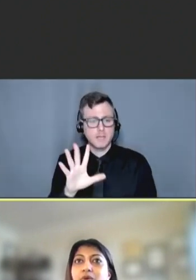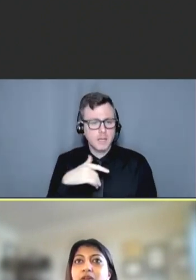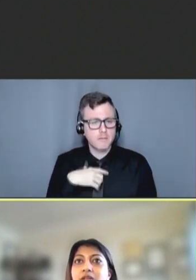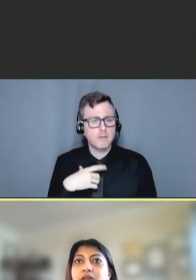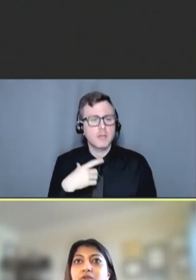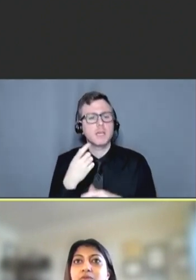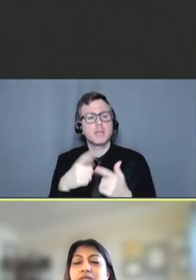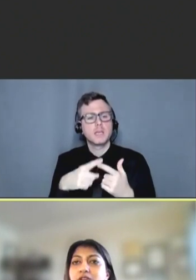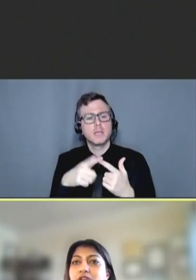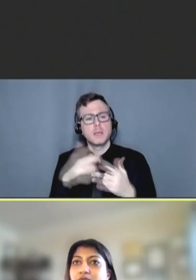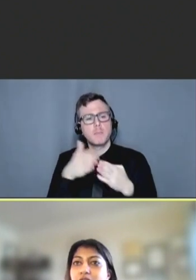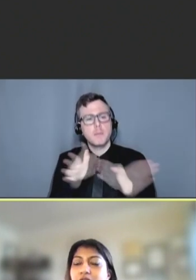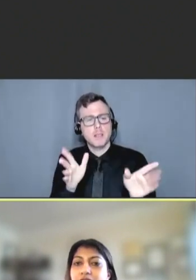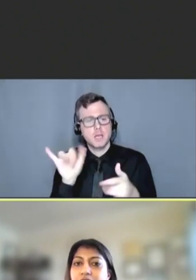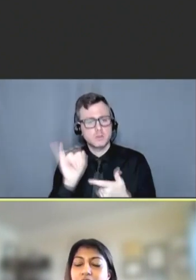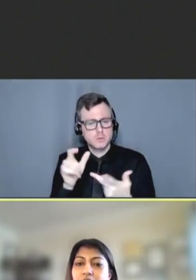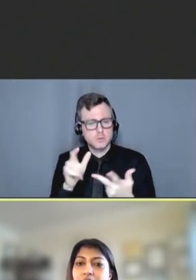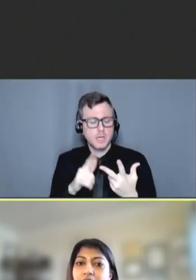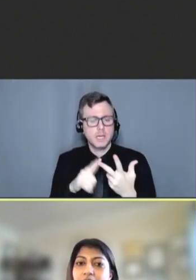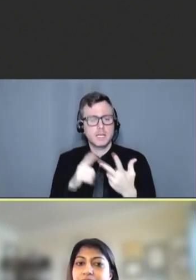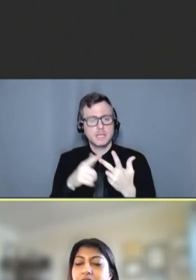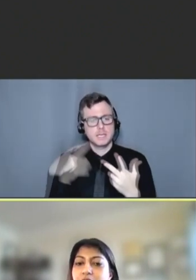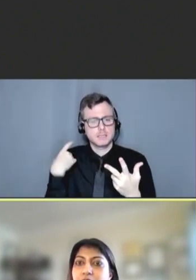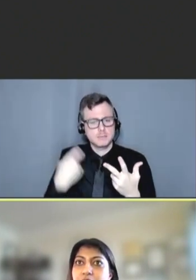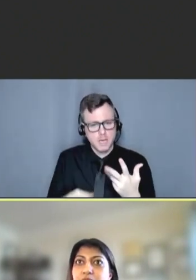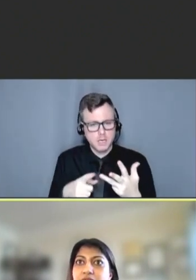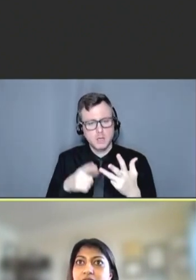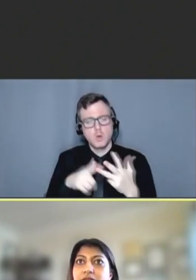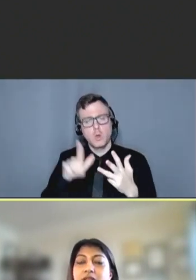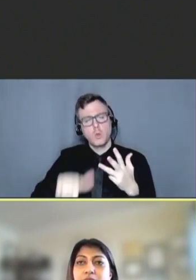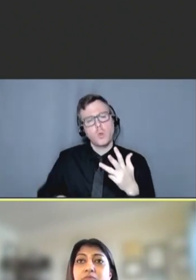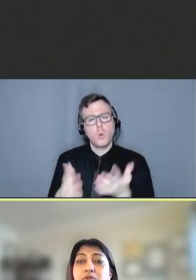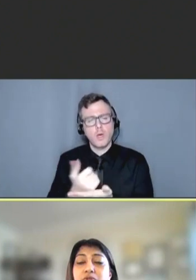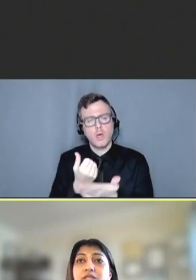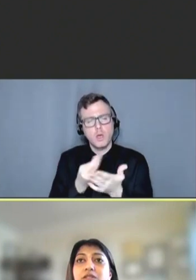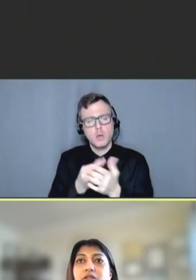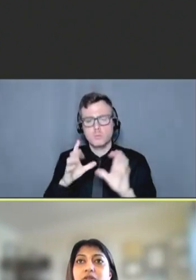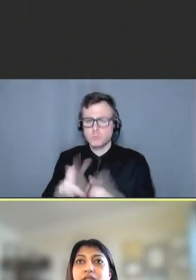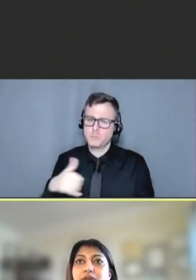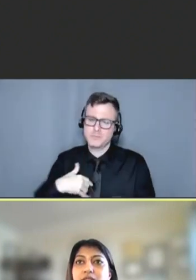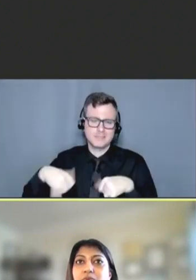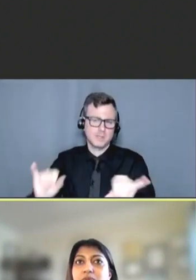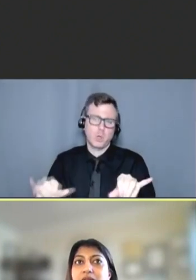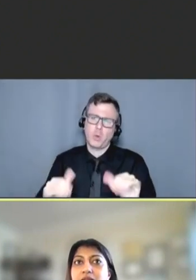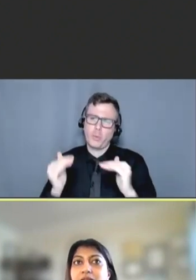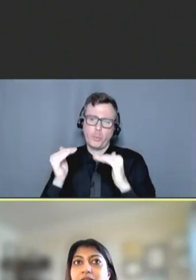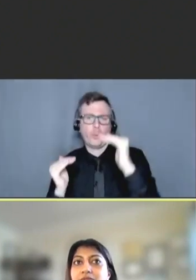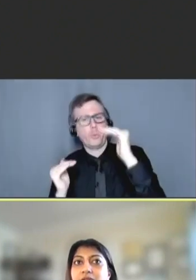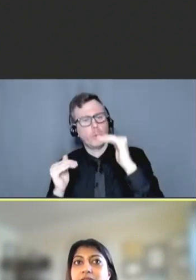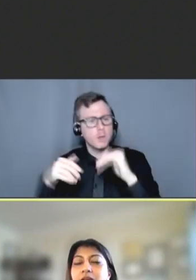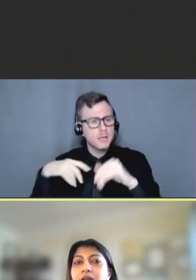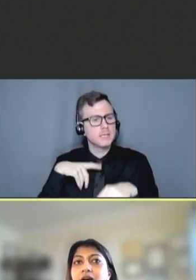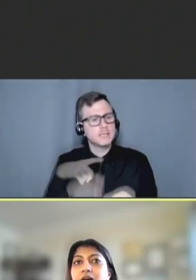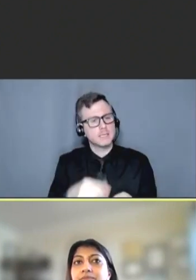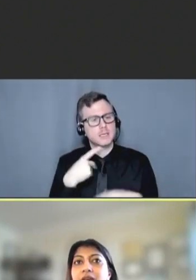lower income groups had not recovered in our most previous -- in our most recent look as far as pre pandemic levels.